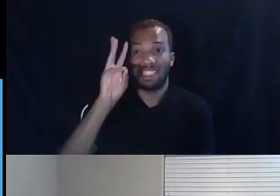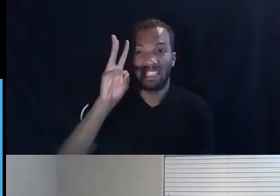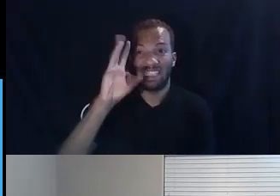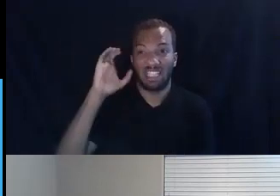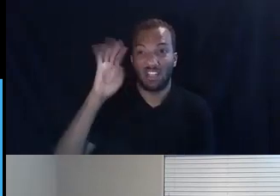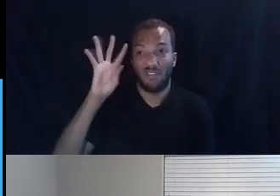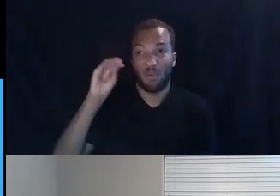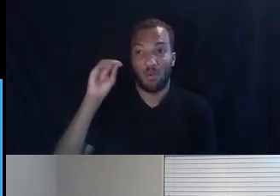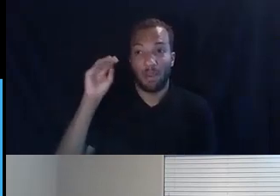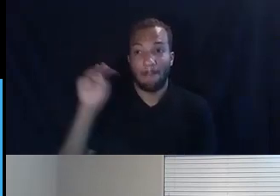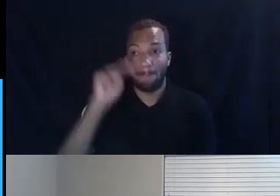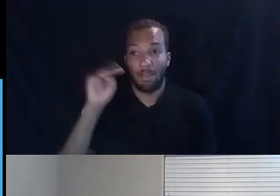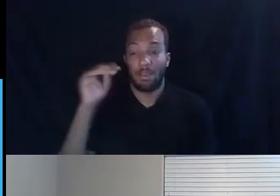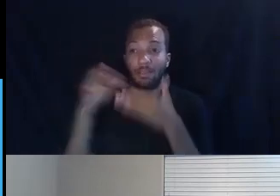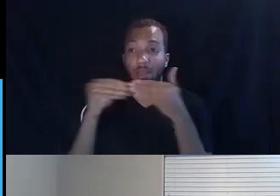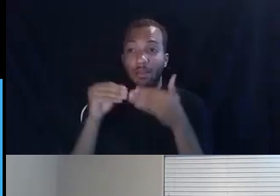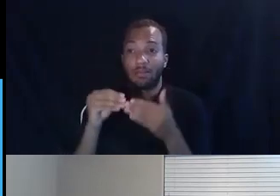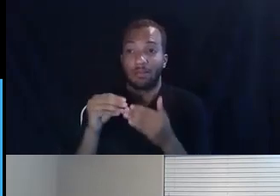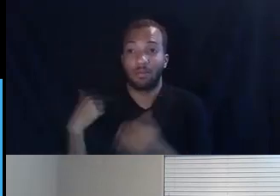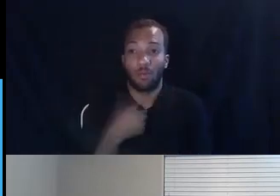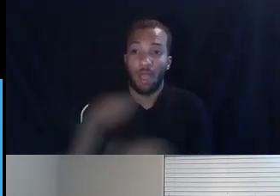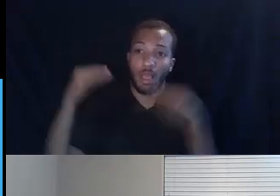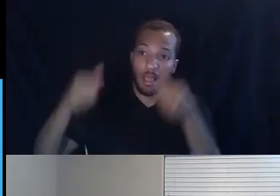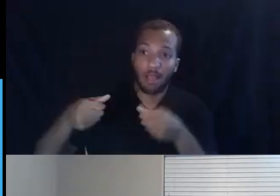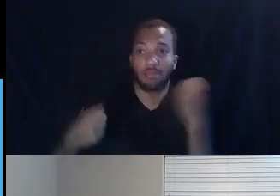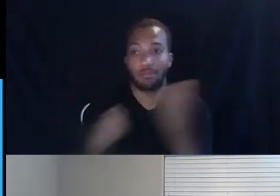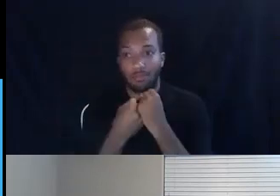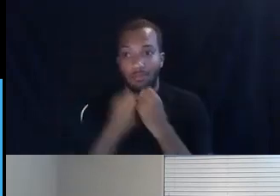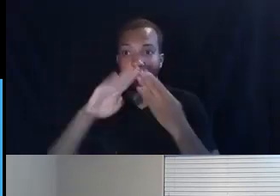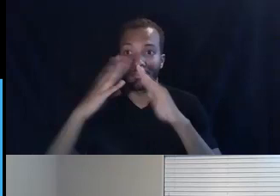And then a number of the categories again, make up are total community benefits.